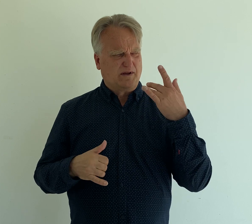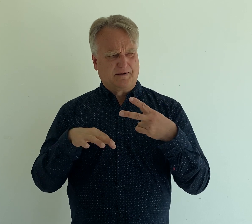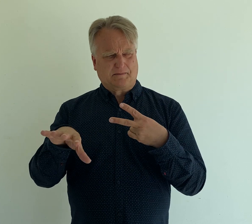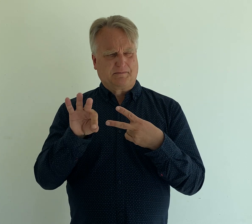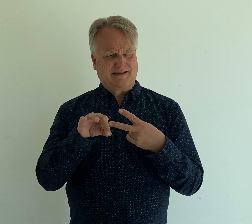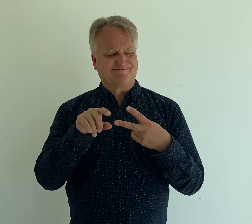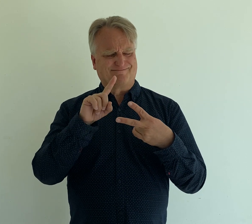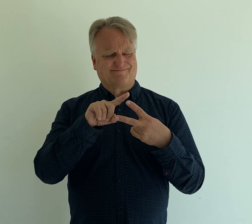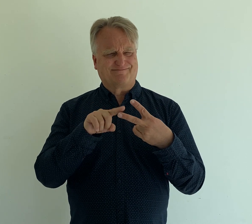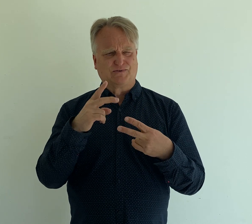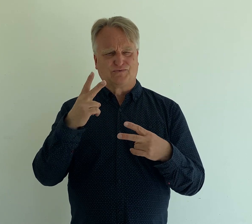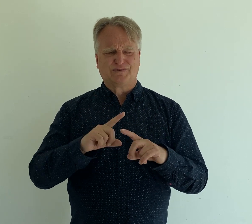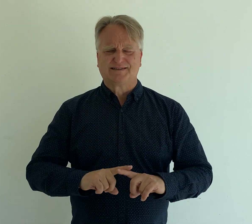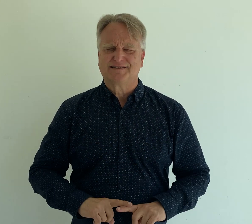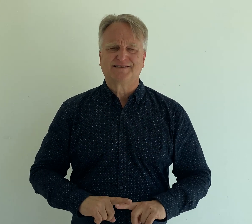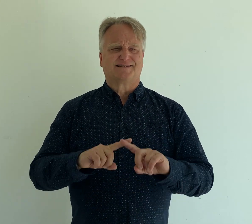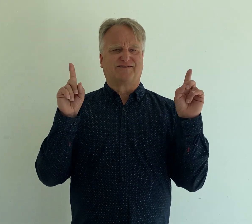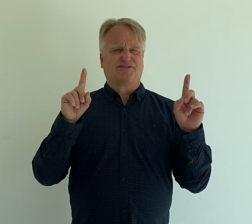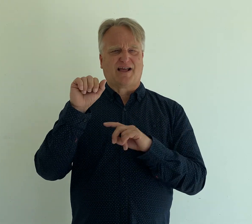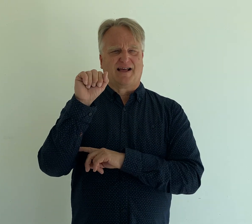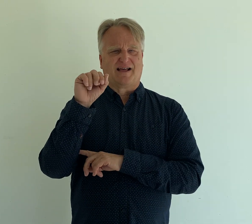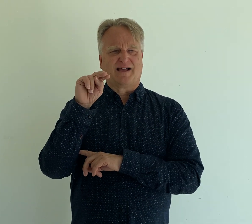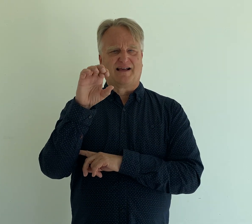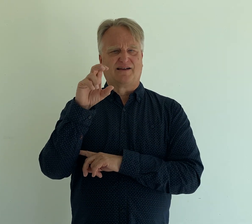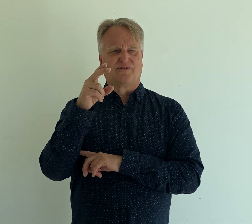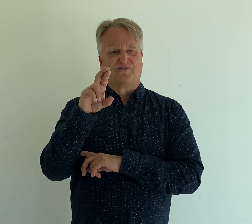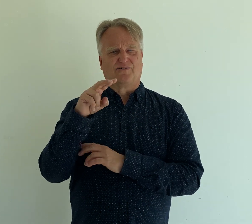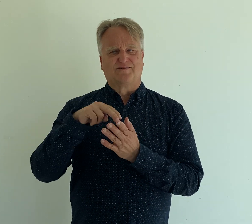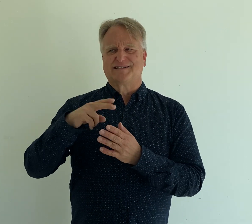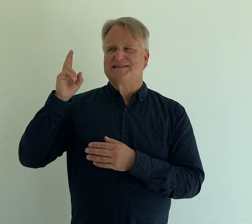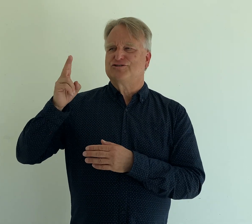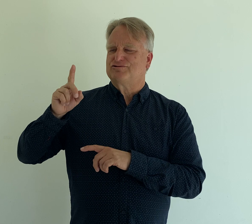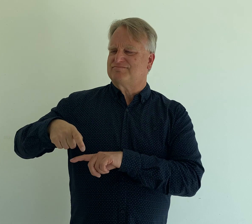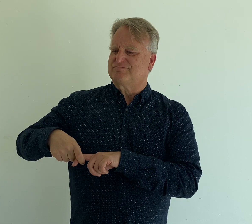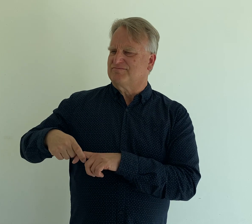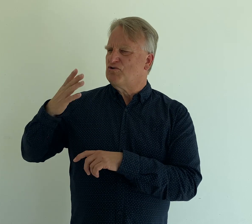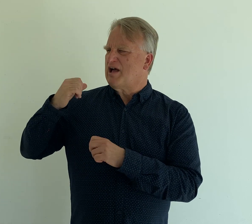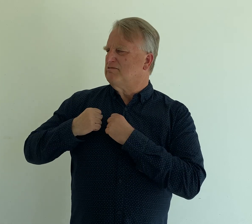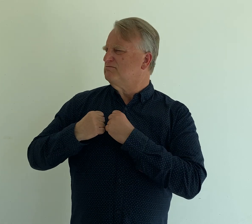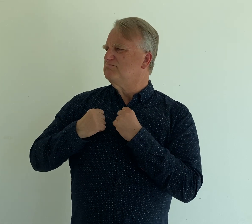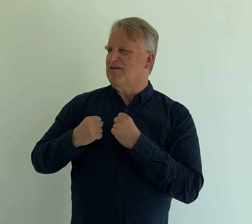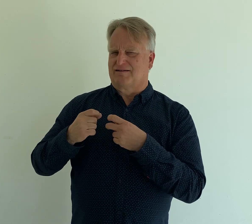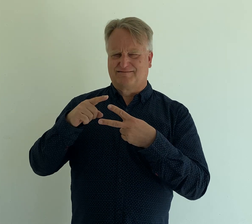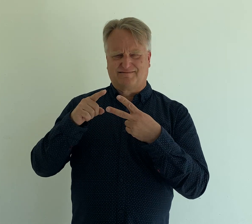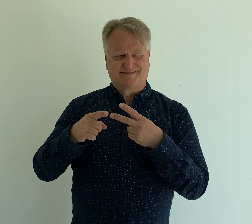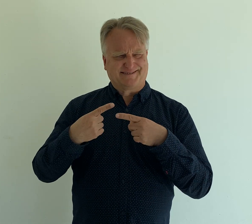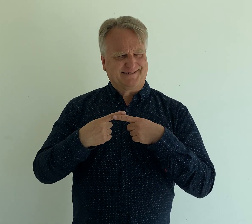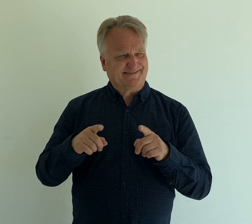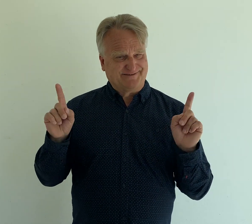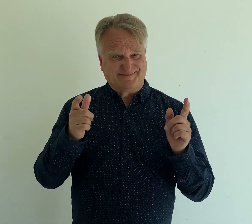were selected because their anchors are tied to two completely different educational facilities,